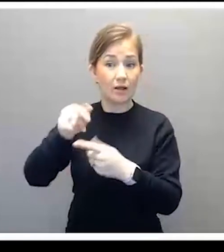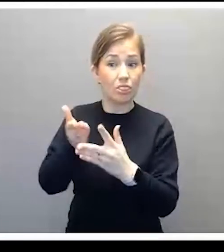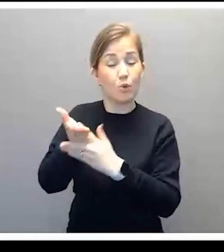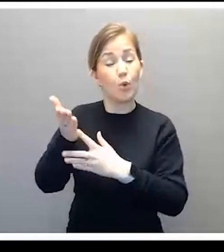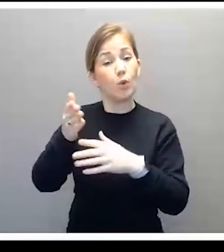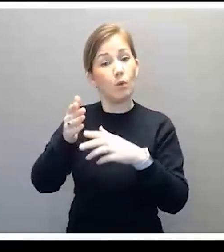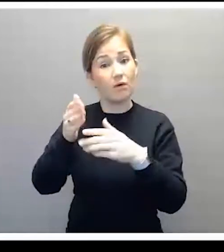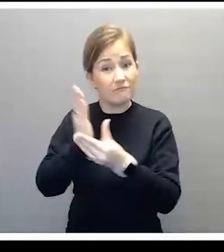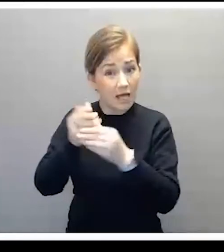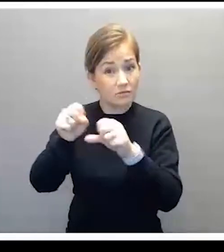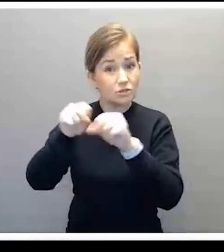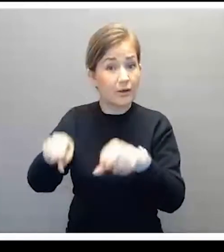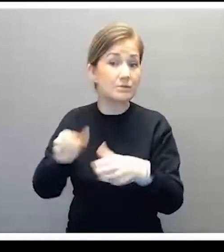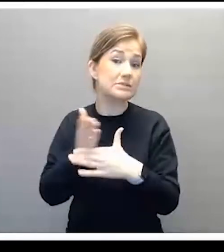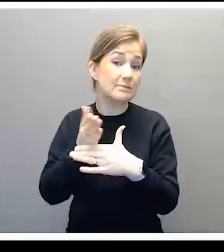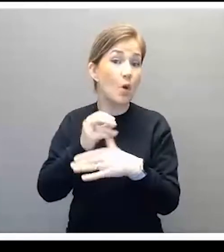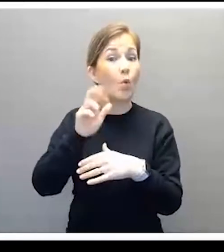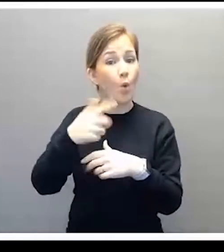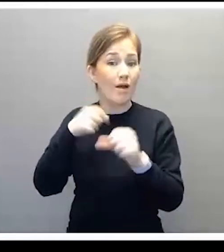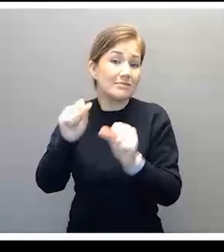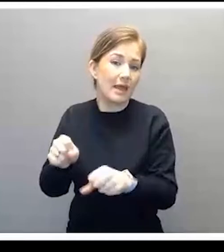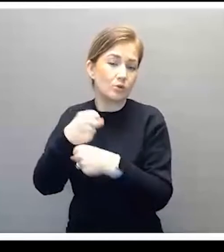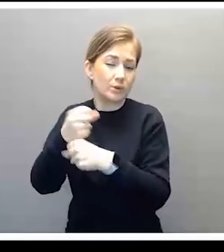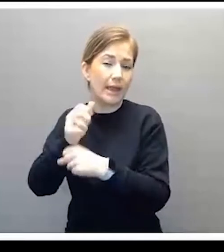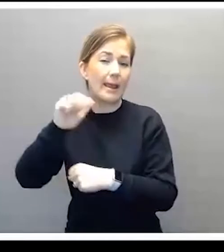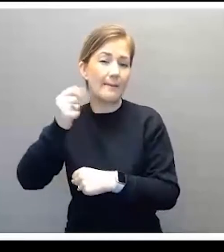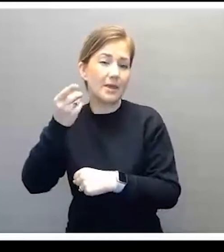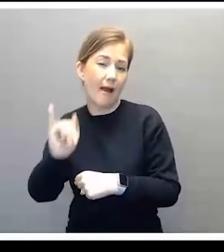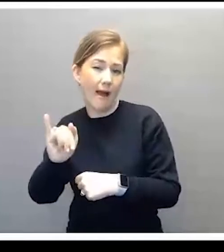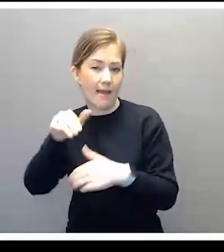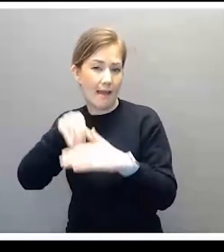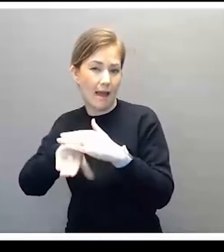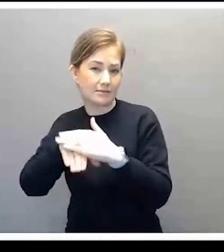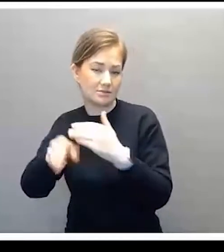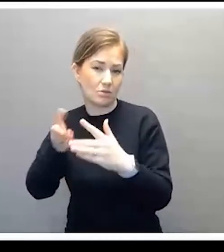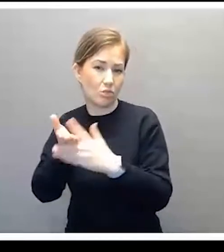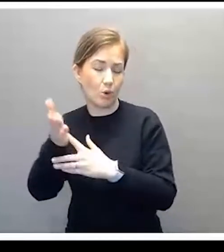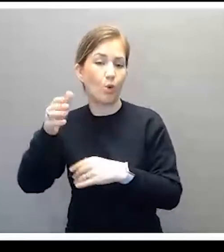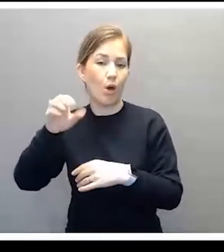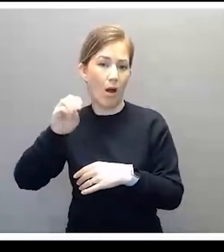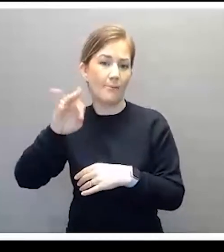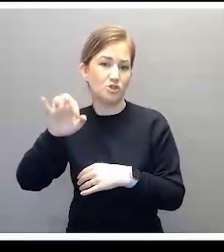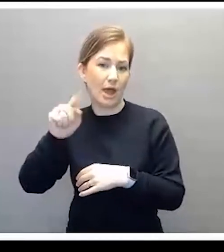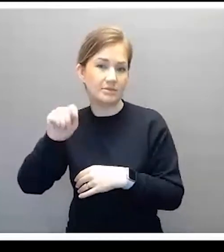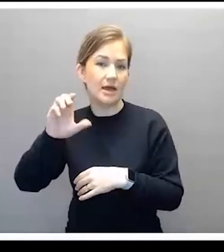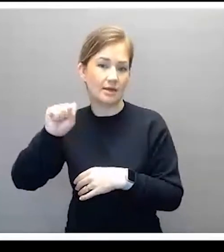through shared file systems. Or I can create API access to it through Object, S3.